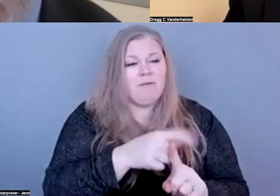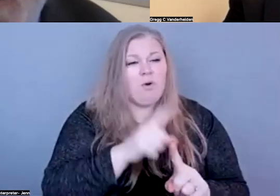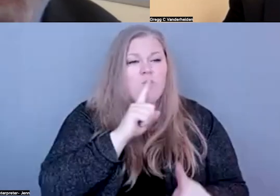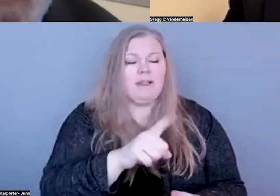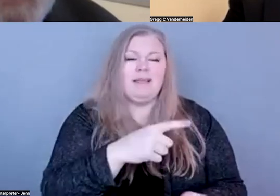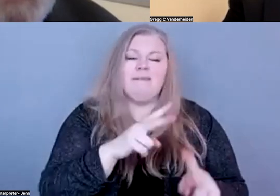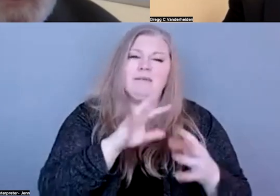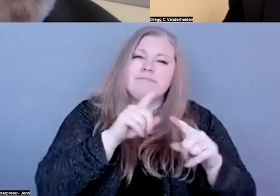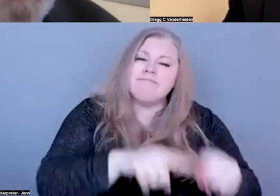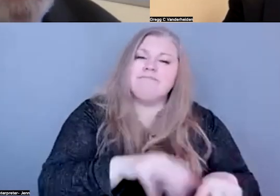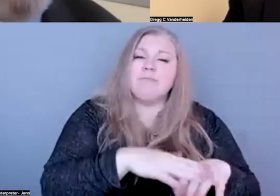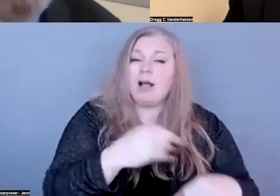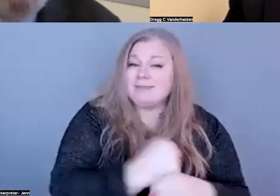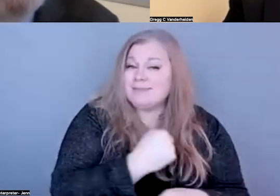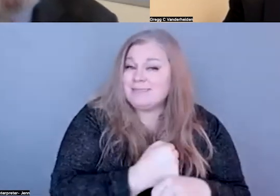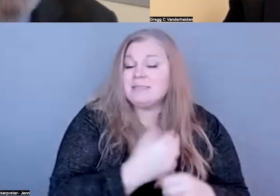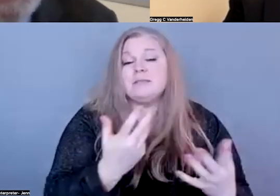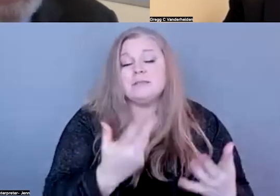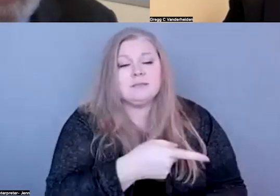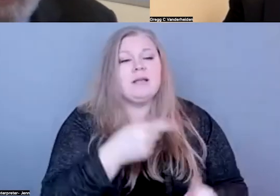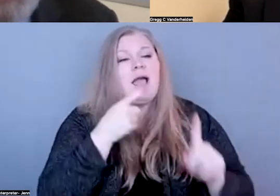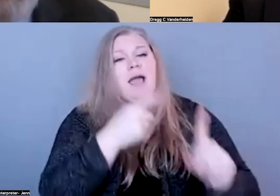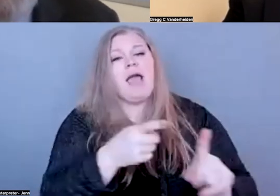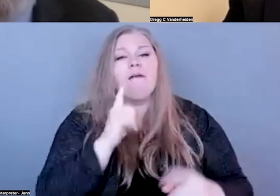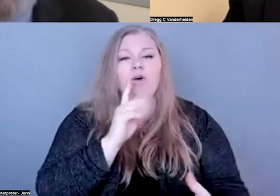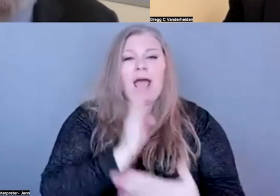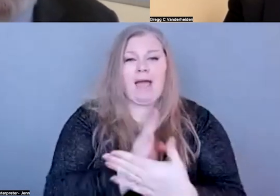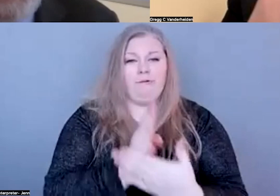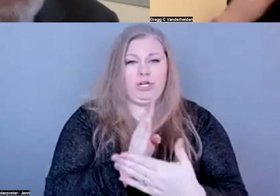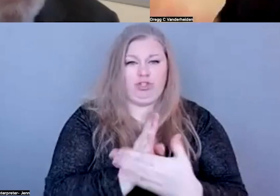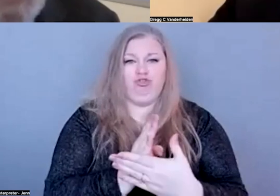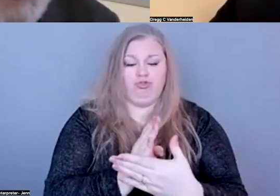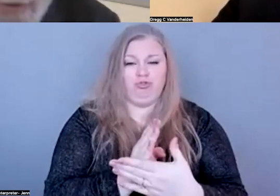well be that they, therefore, aim for the average case and that's exactly the wrong